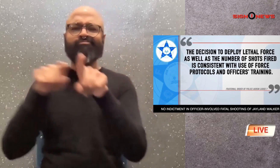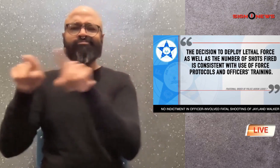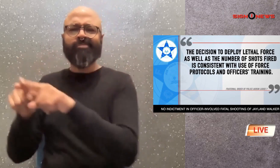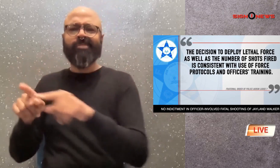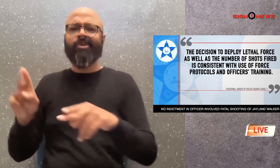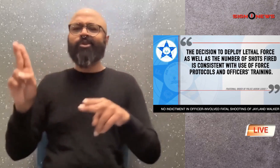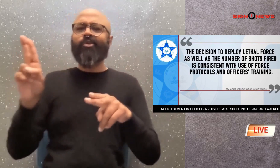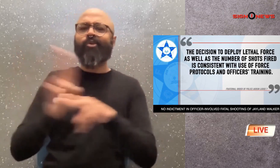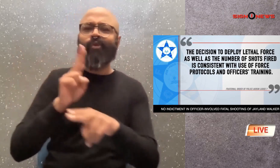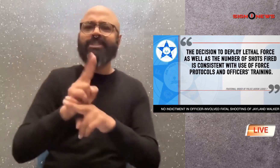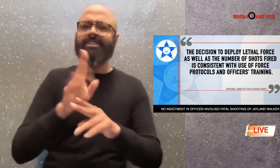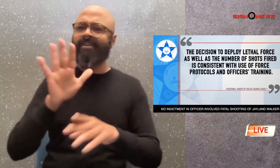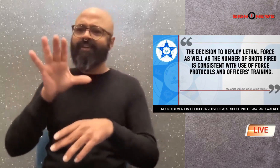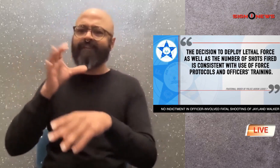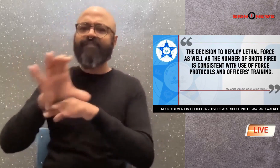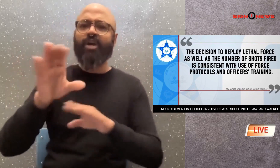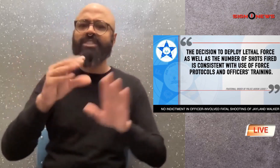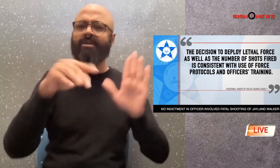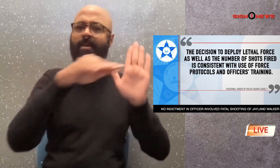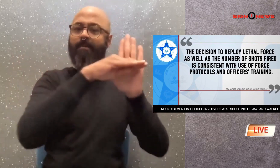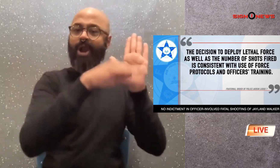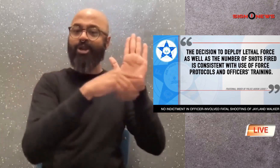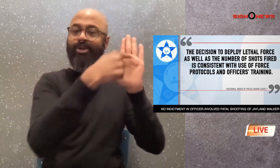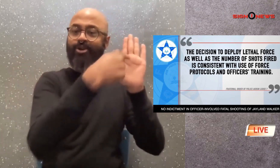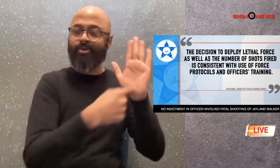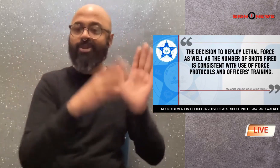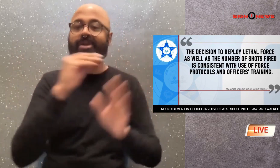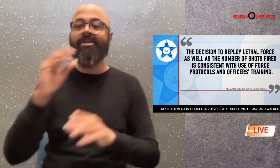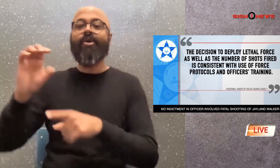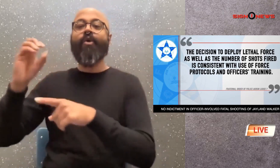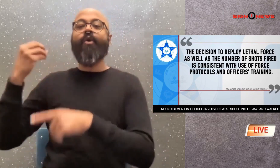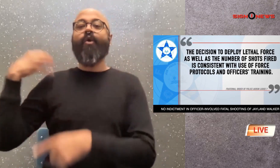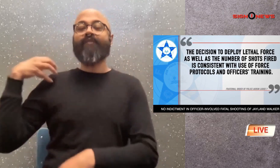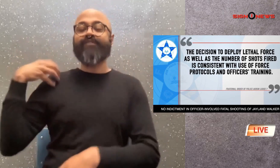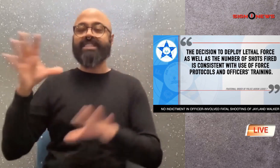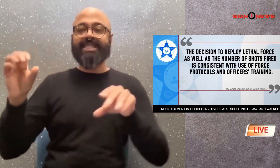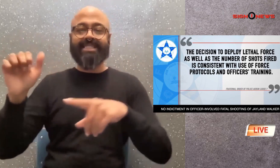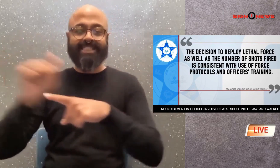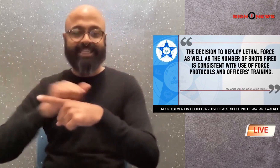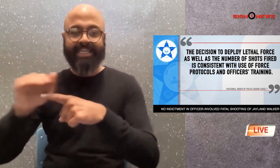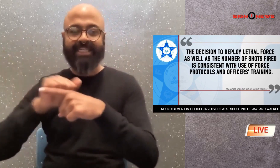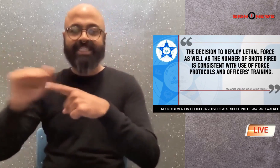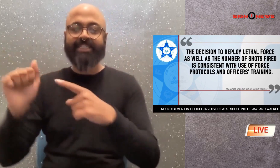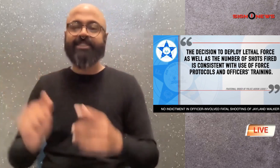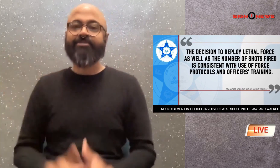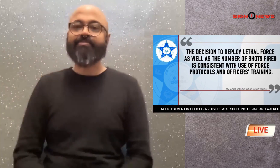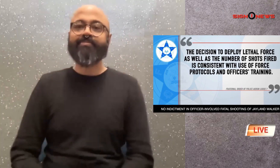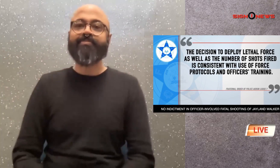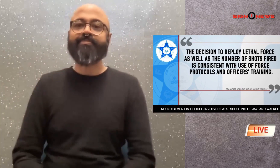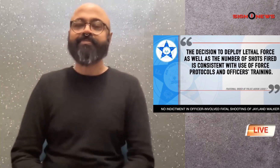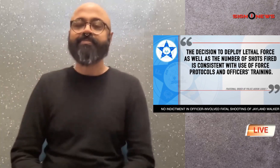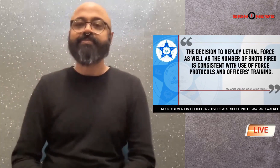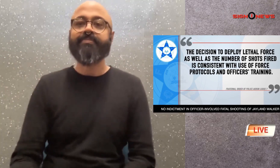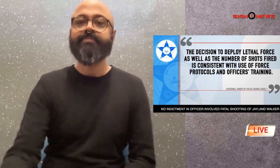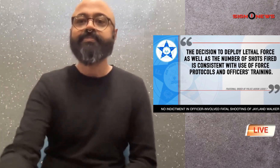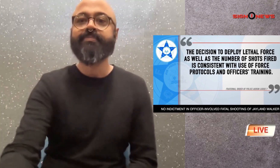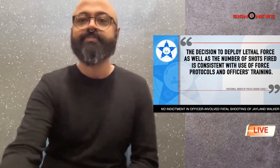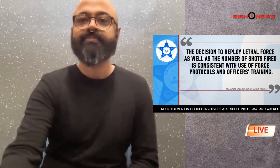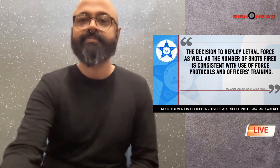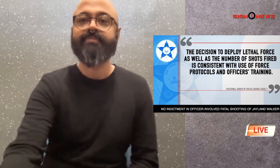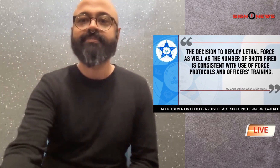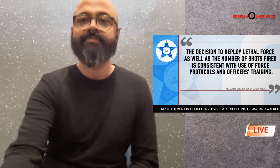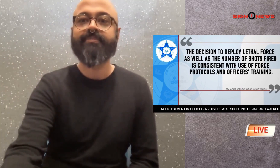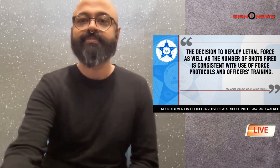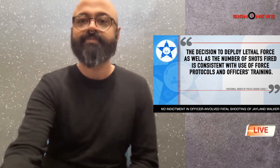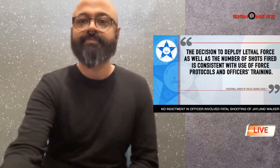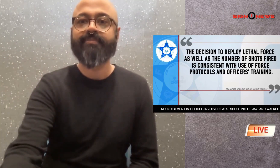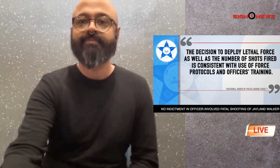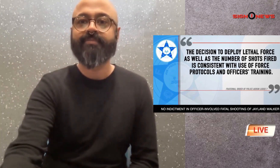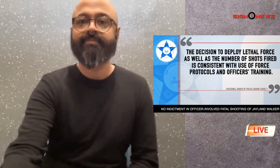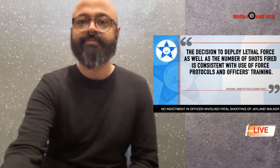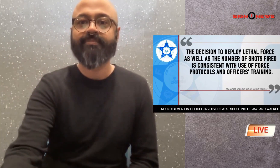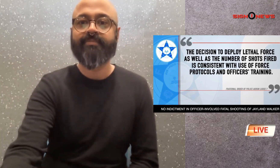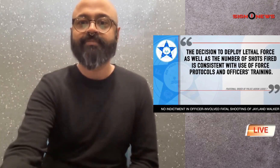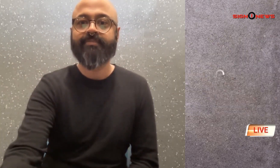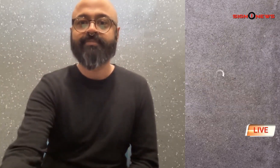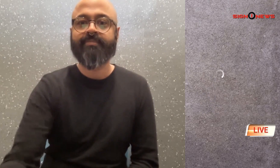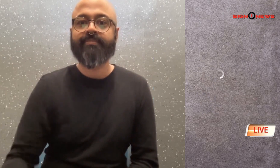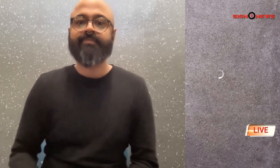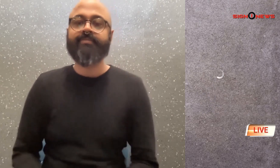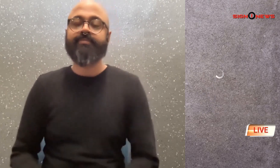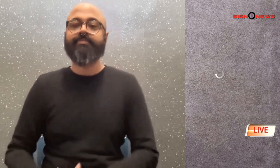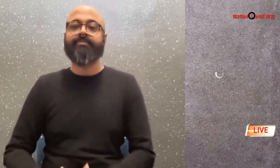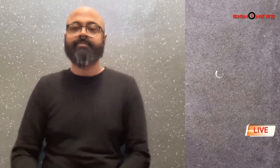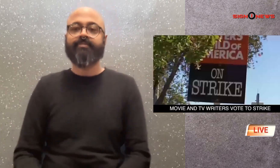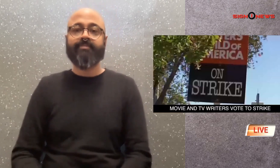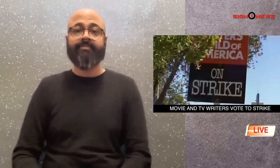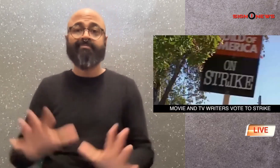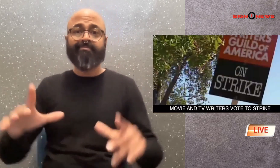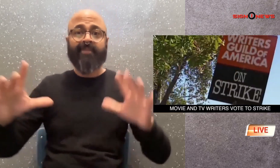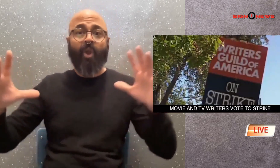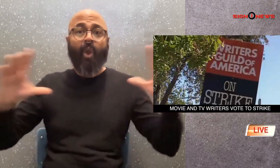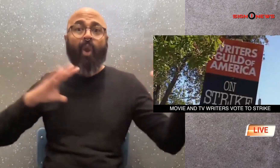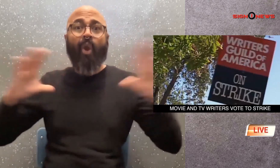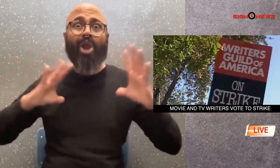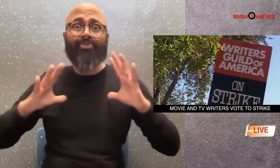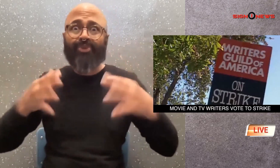of shots fired is consistent with use of force protocols and officer's training